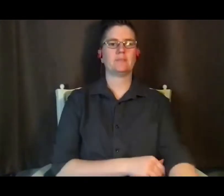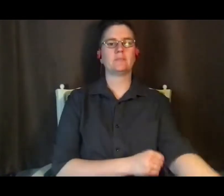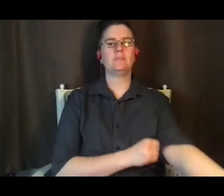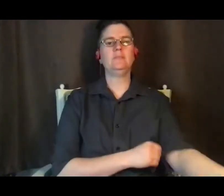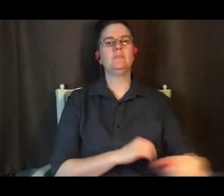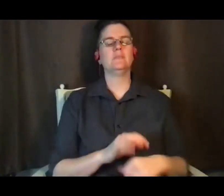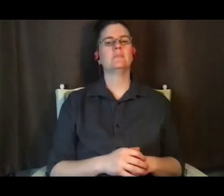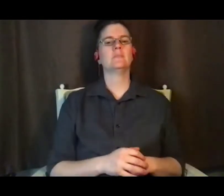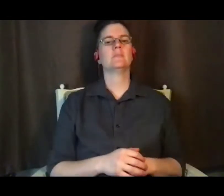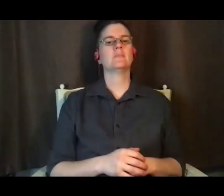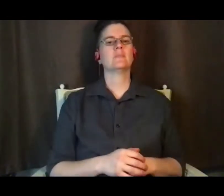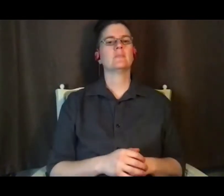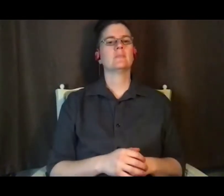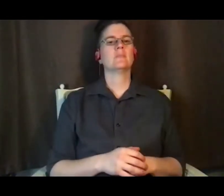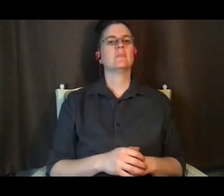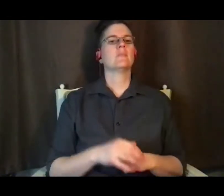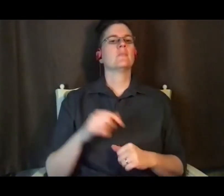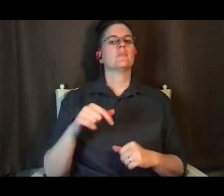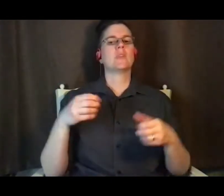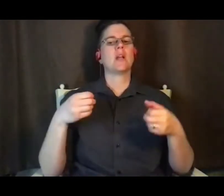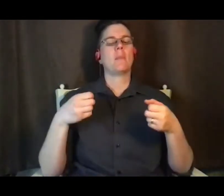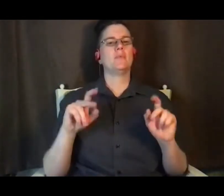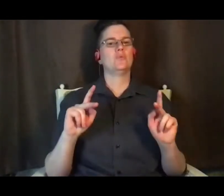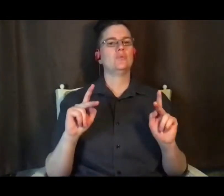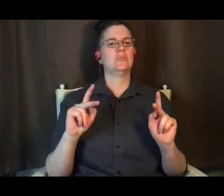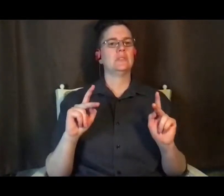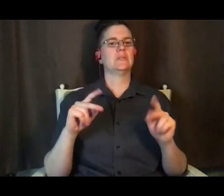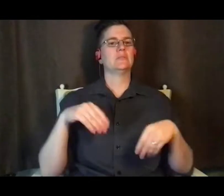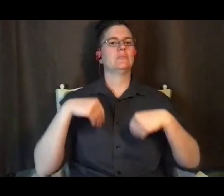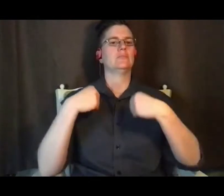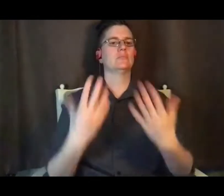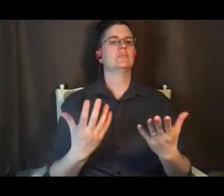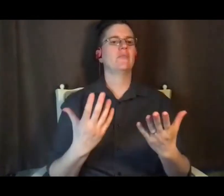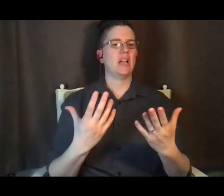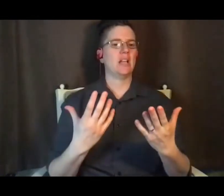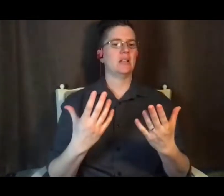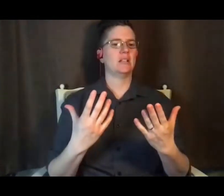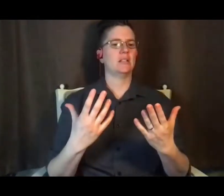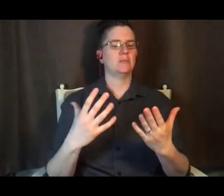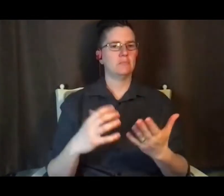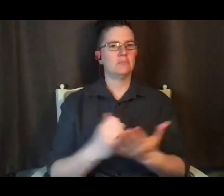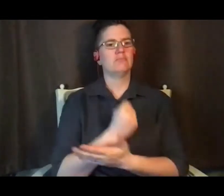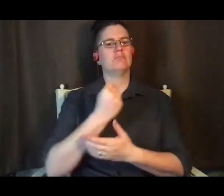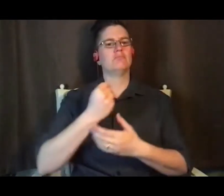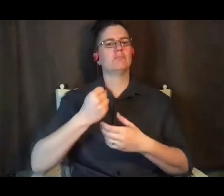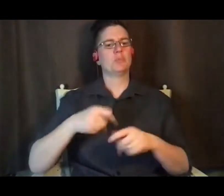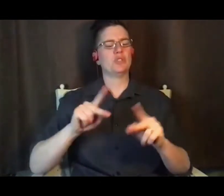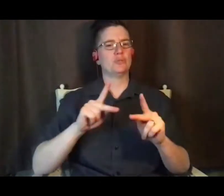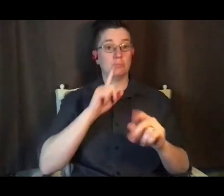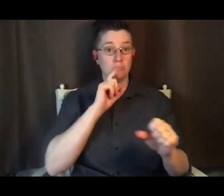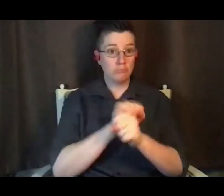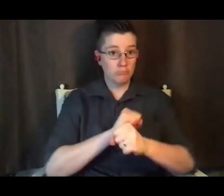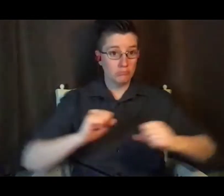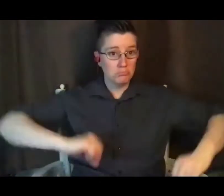for us to give ourselves permission to take up space literally to inhabit our body minds